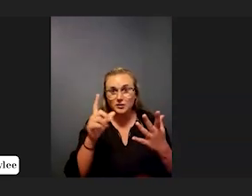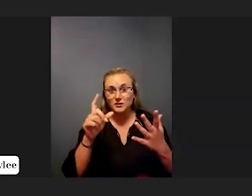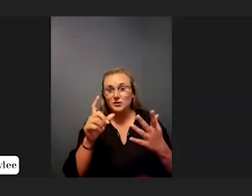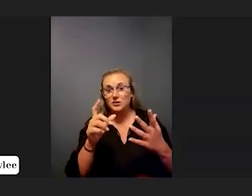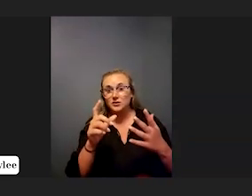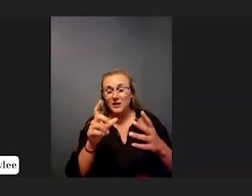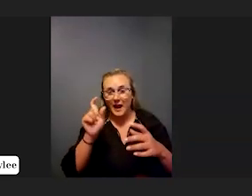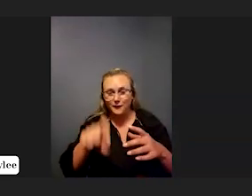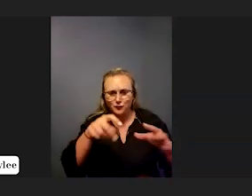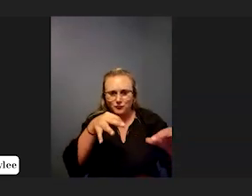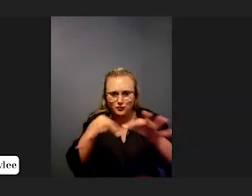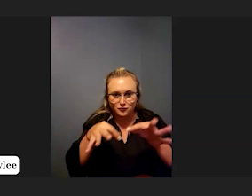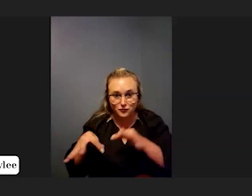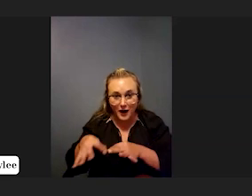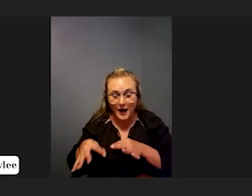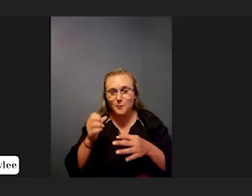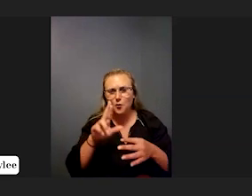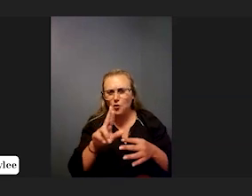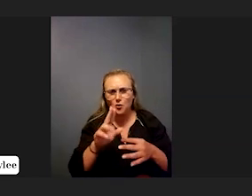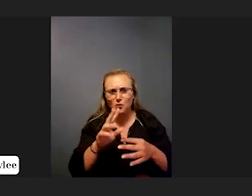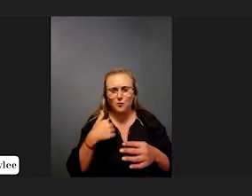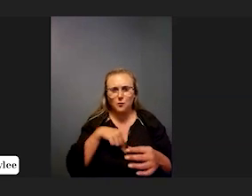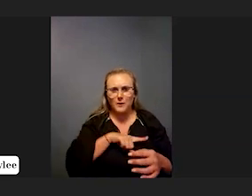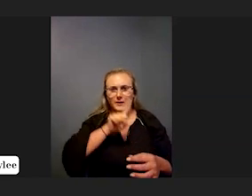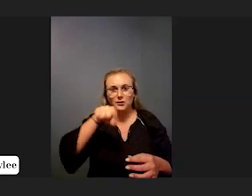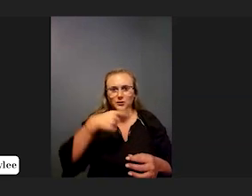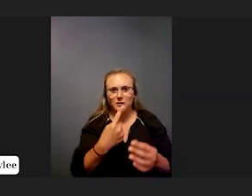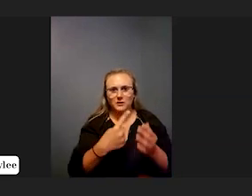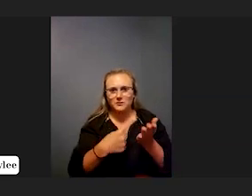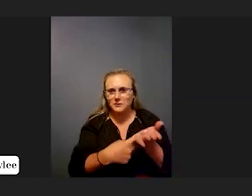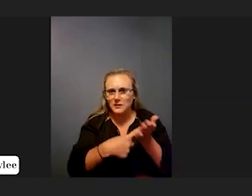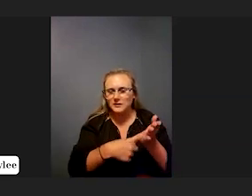Or are we just talking about the movements in there? Because there's a lot being communicated.